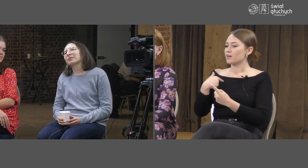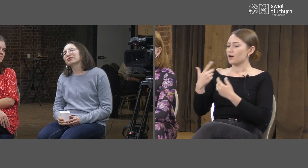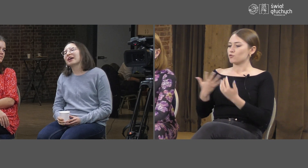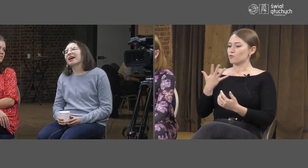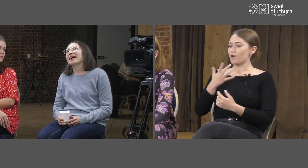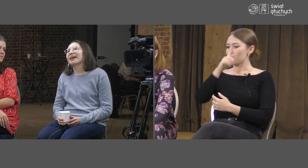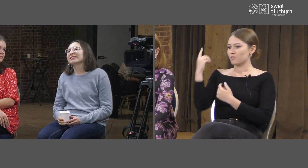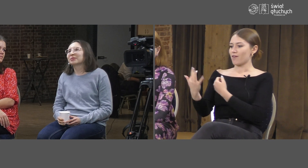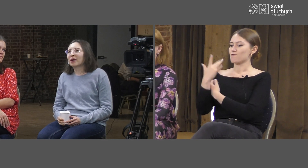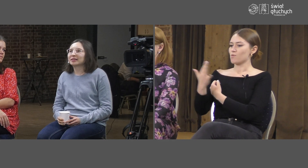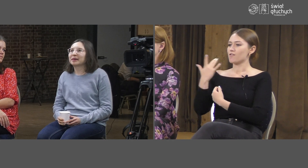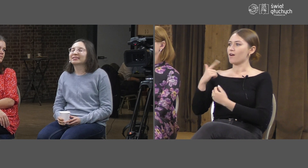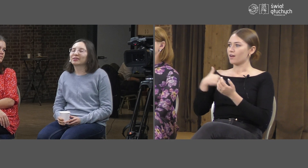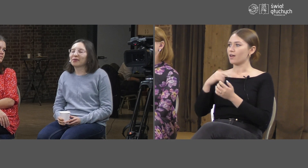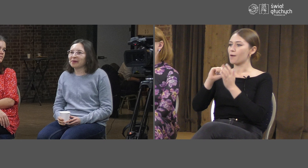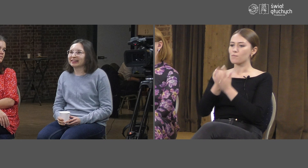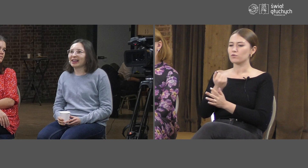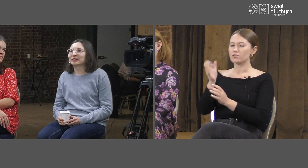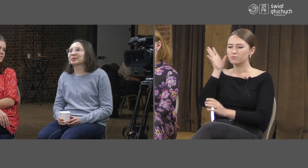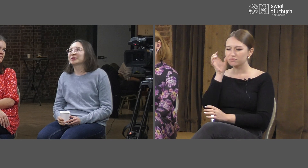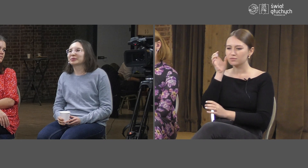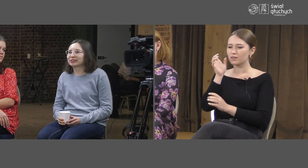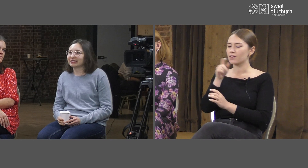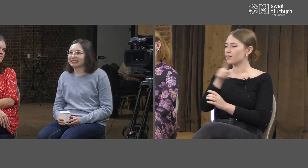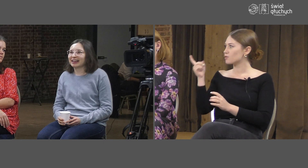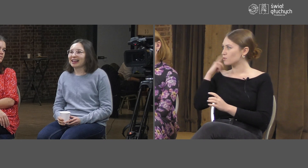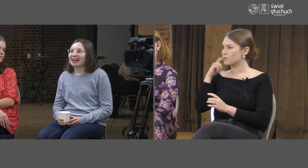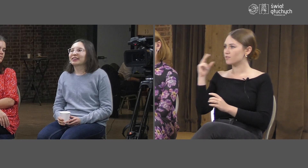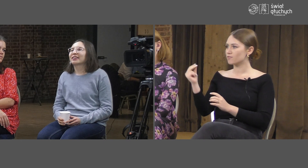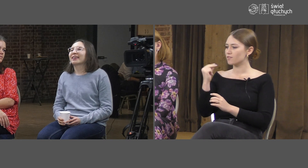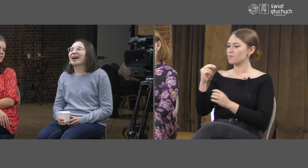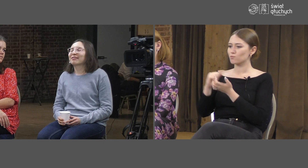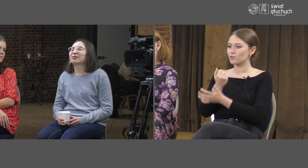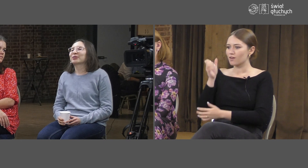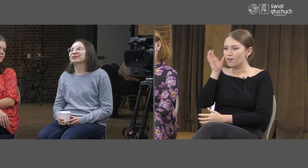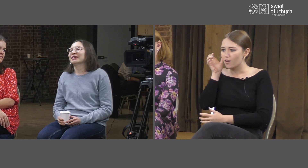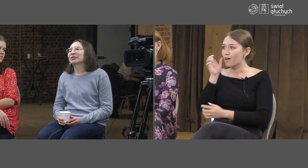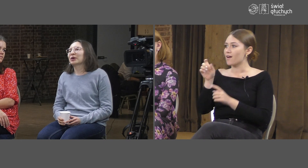that I have to listen very carefully to hearing people. But the other way around,